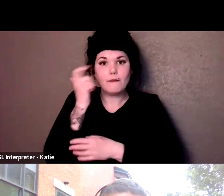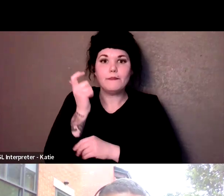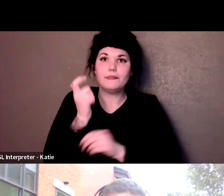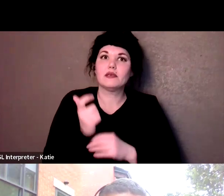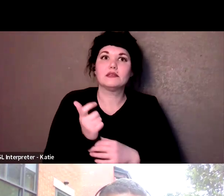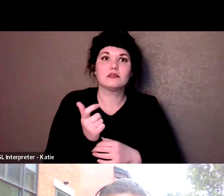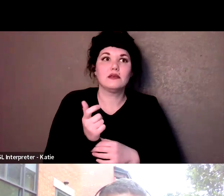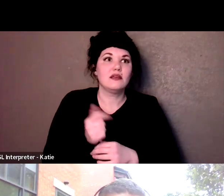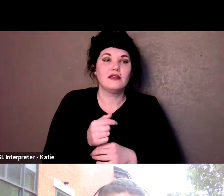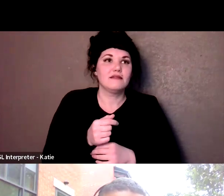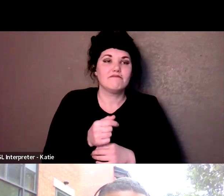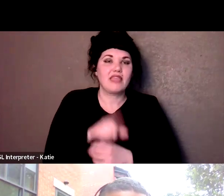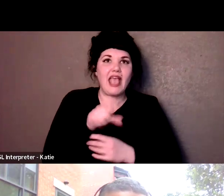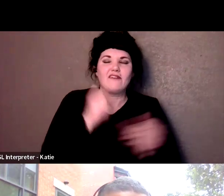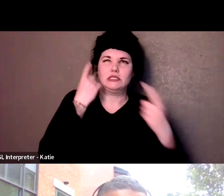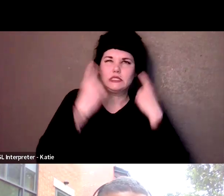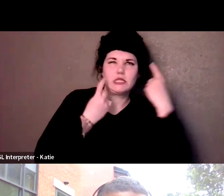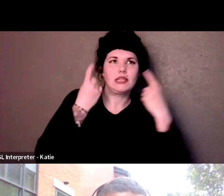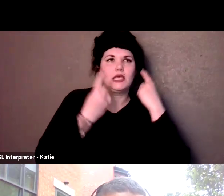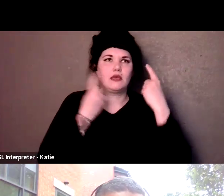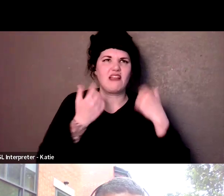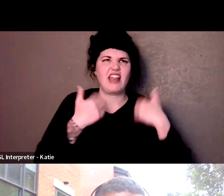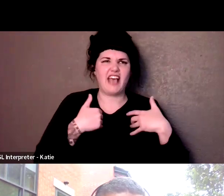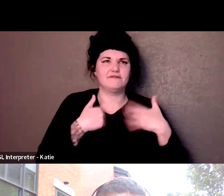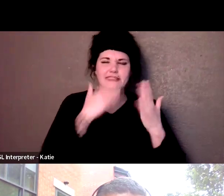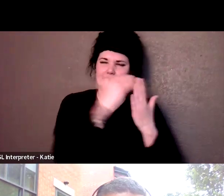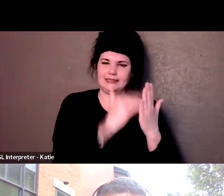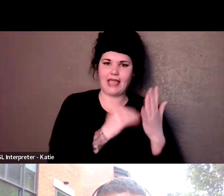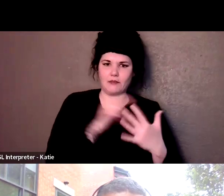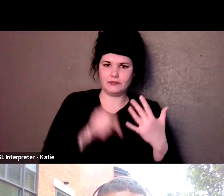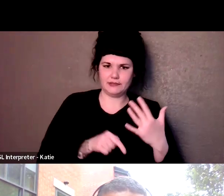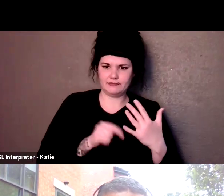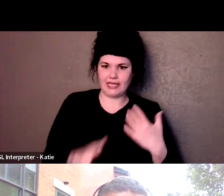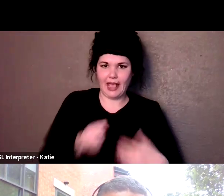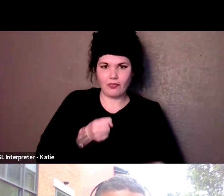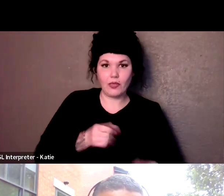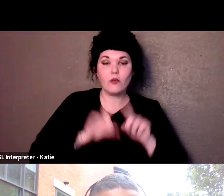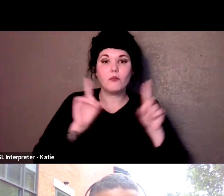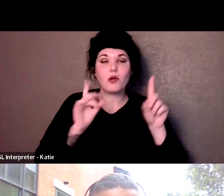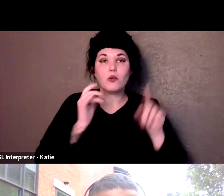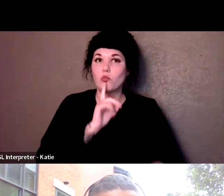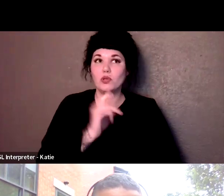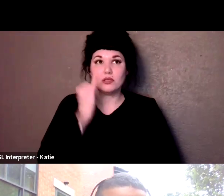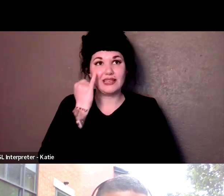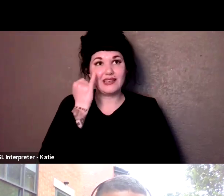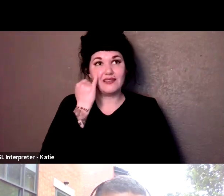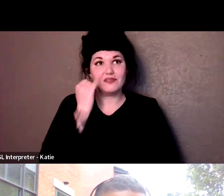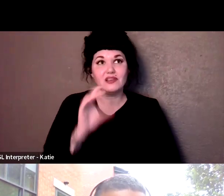you know. But the reality is if we look at the data that states Massachusetts